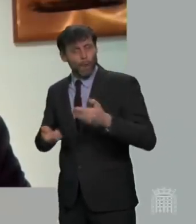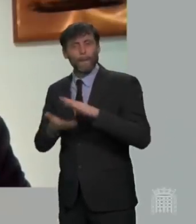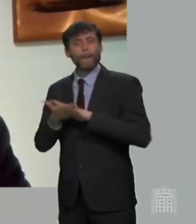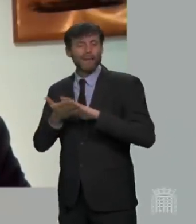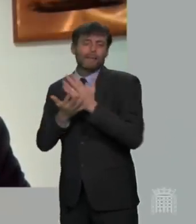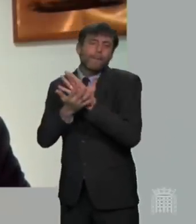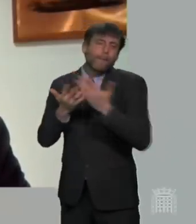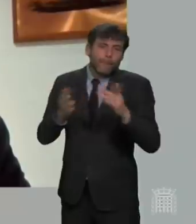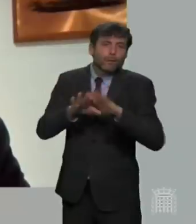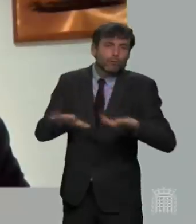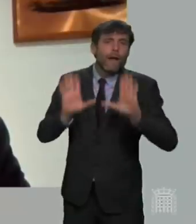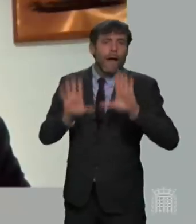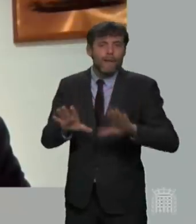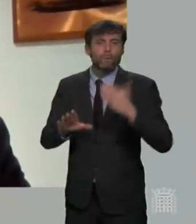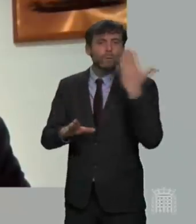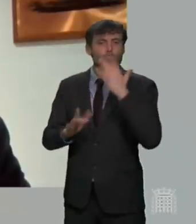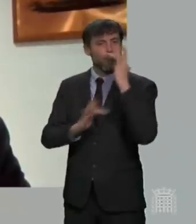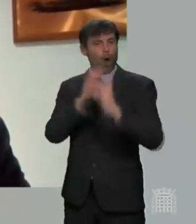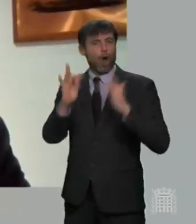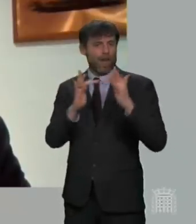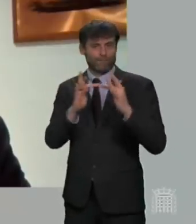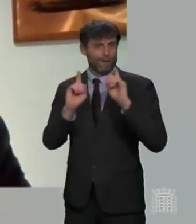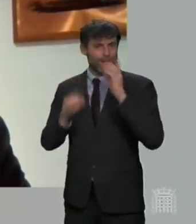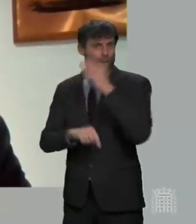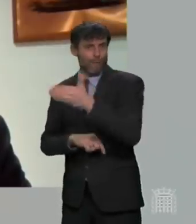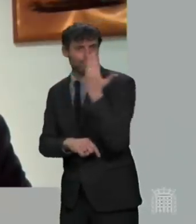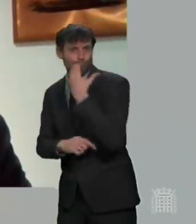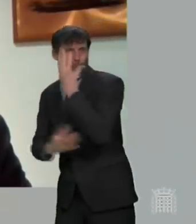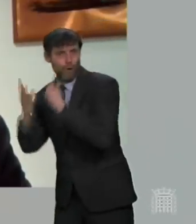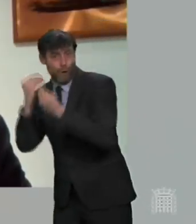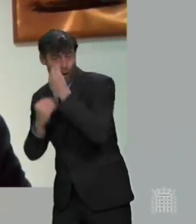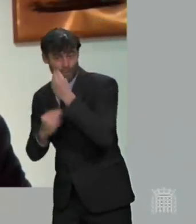rather than in the classroom, but have also missed out on cultural, artistic and sporting